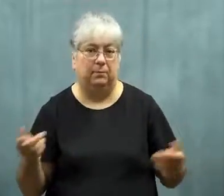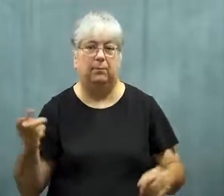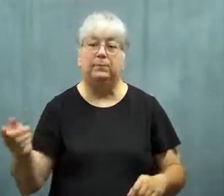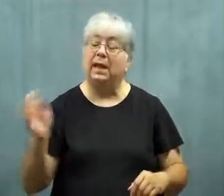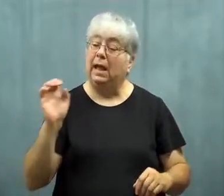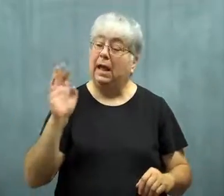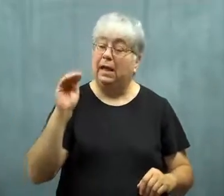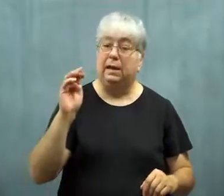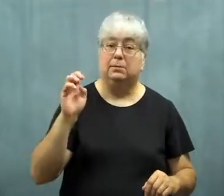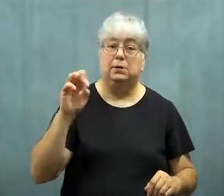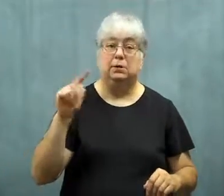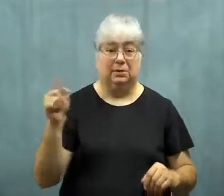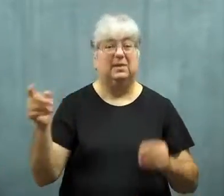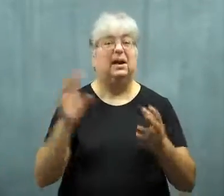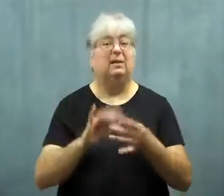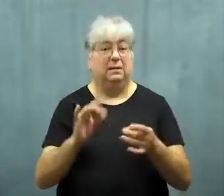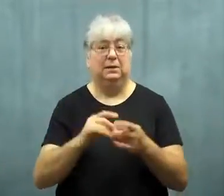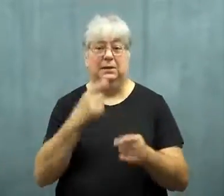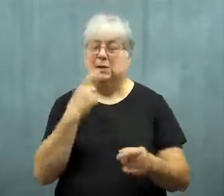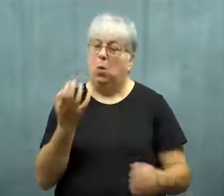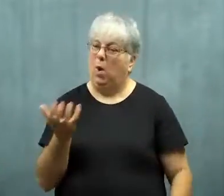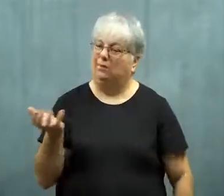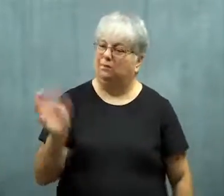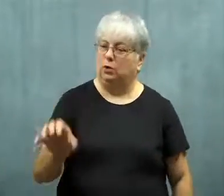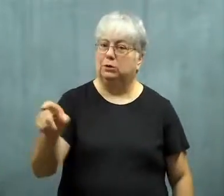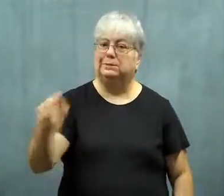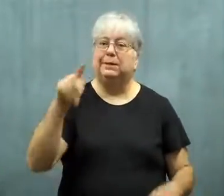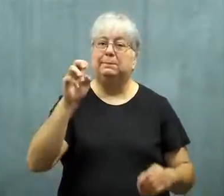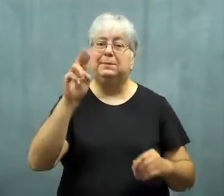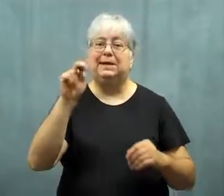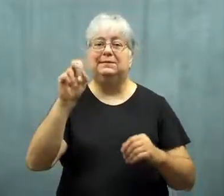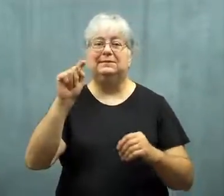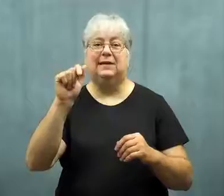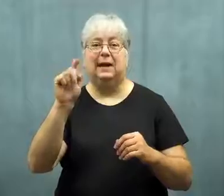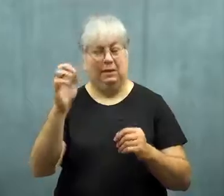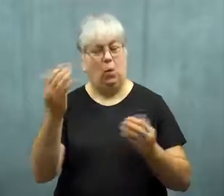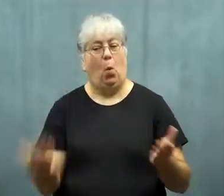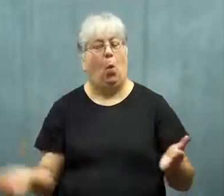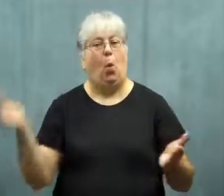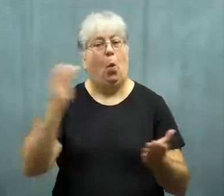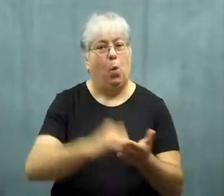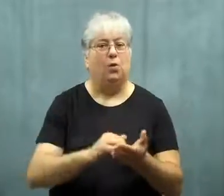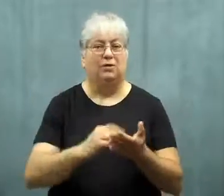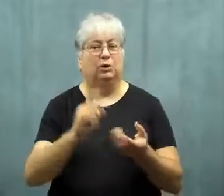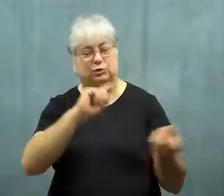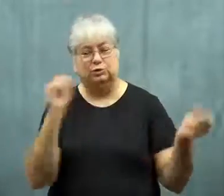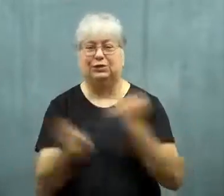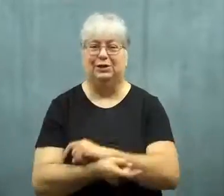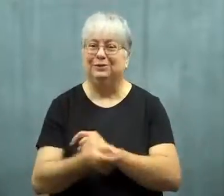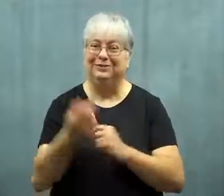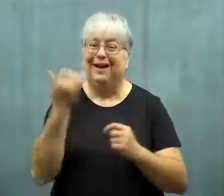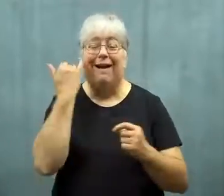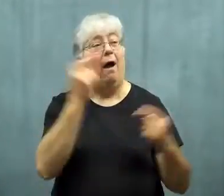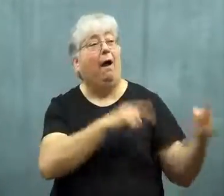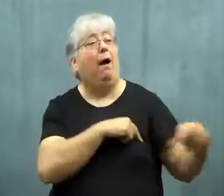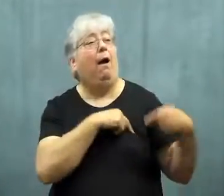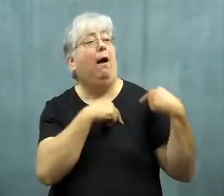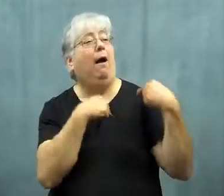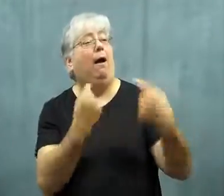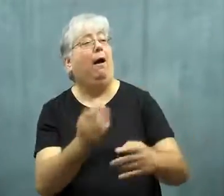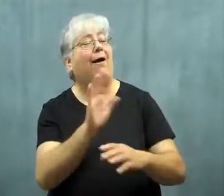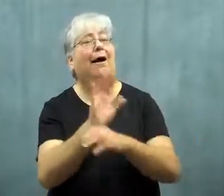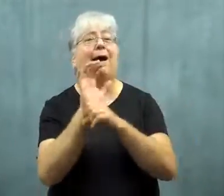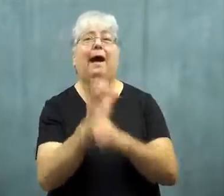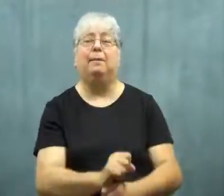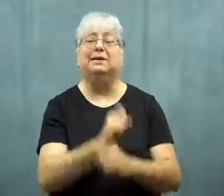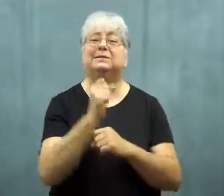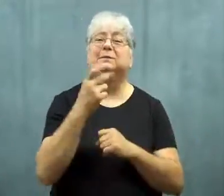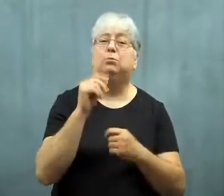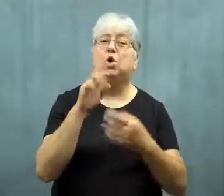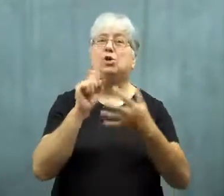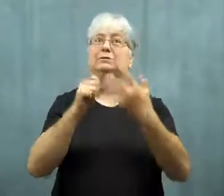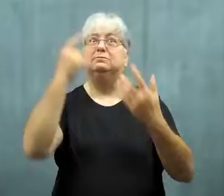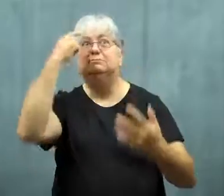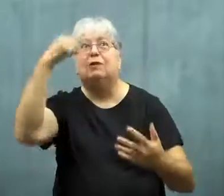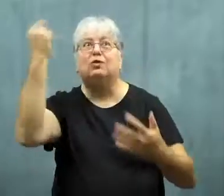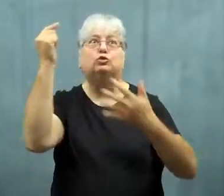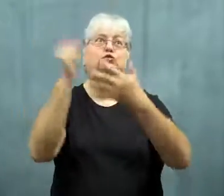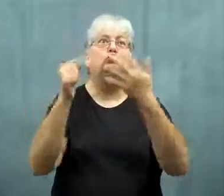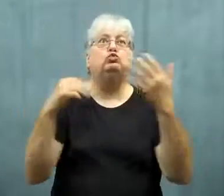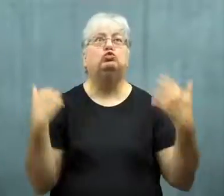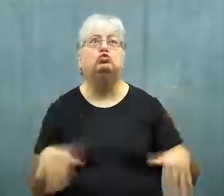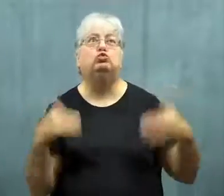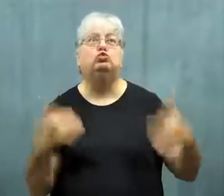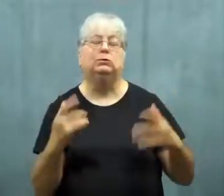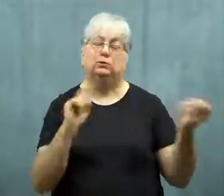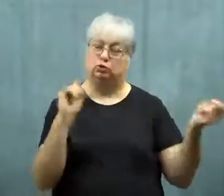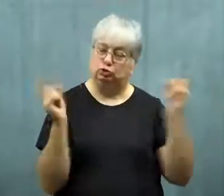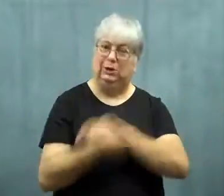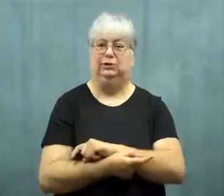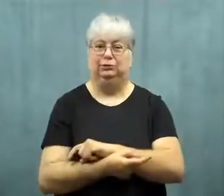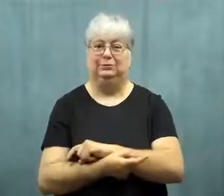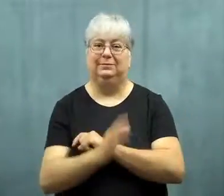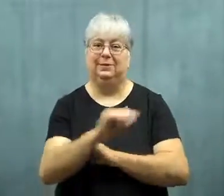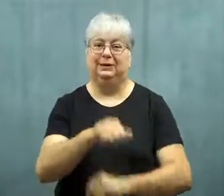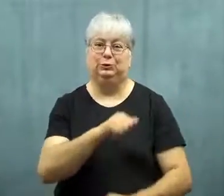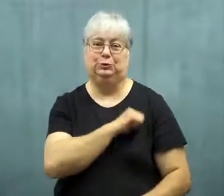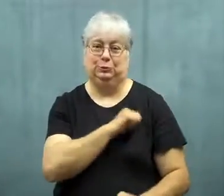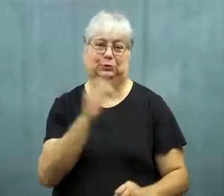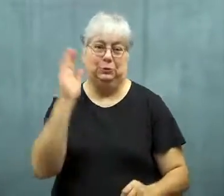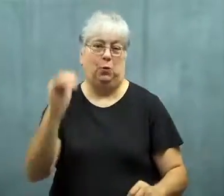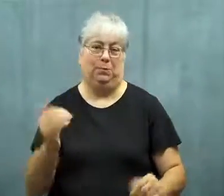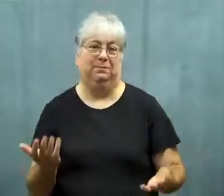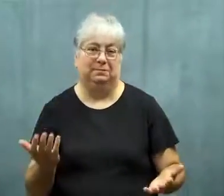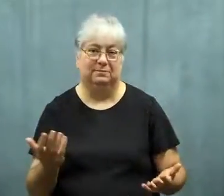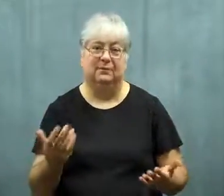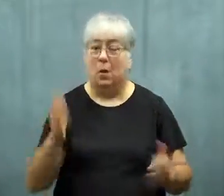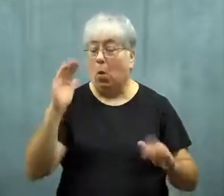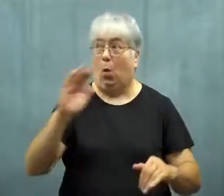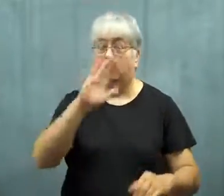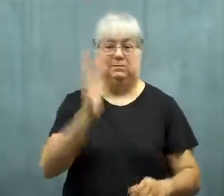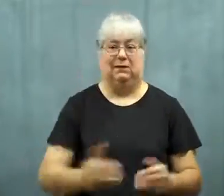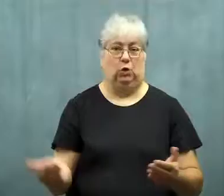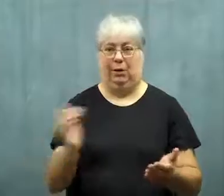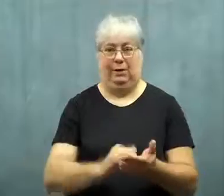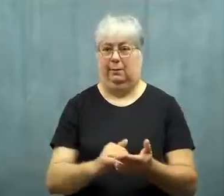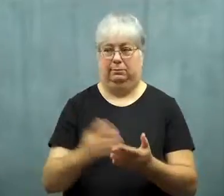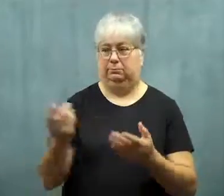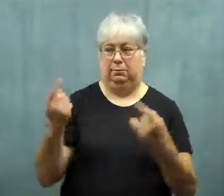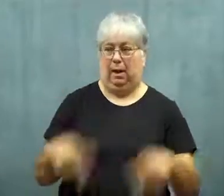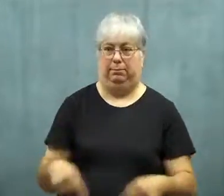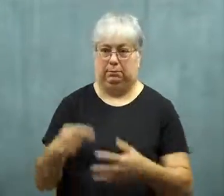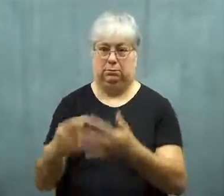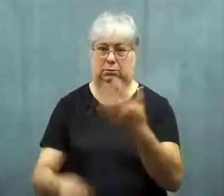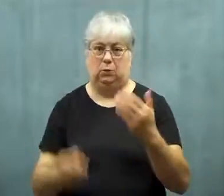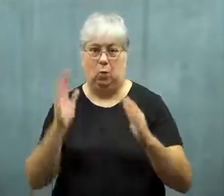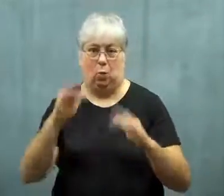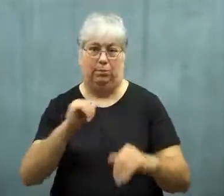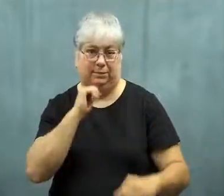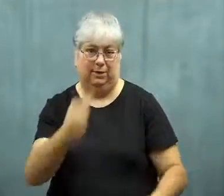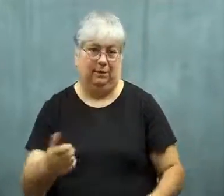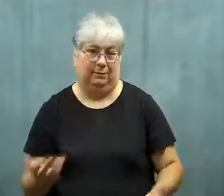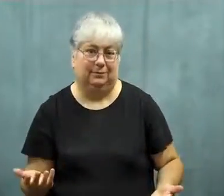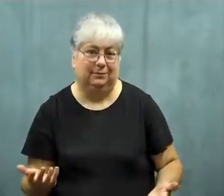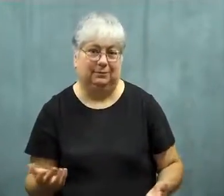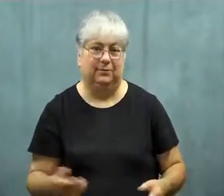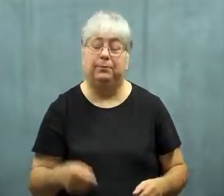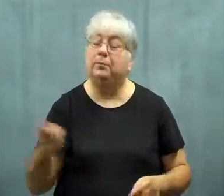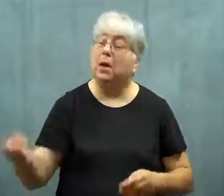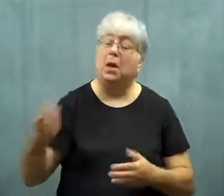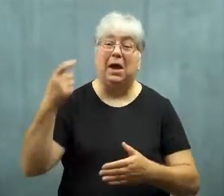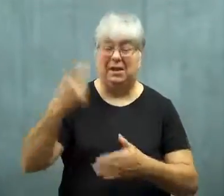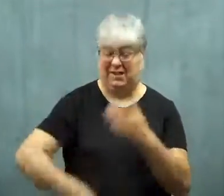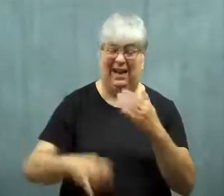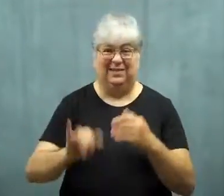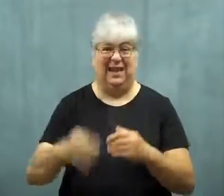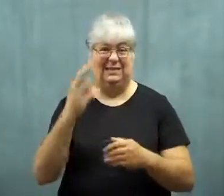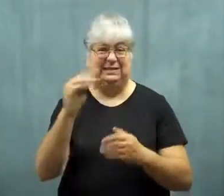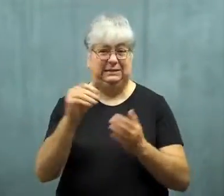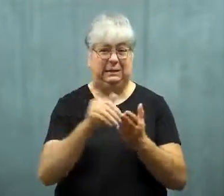Emmert said the goal was to force Penn State to rebuild it's athletic culture.